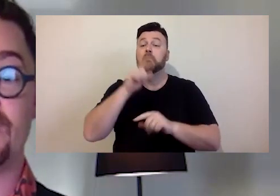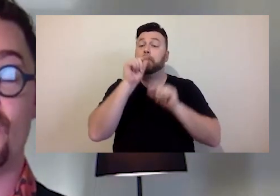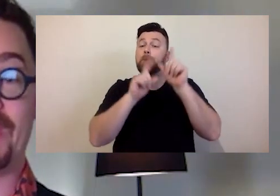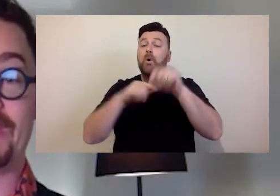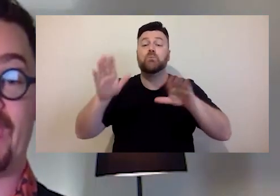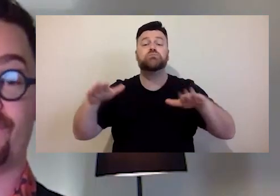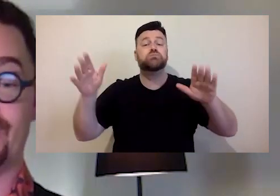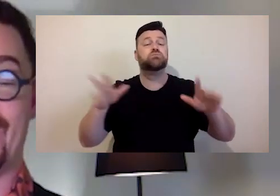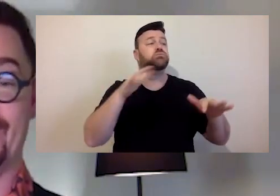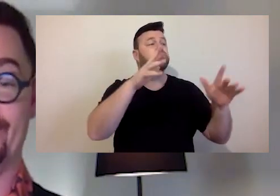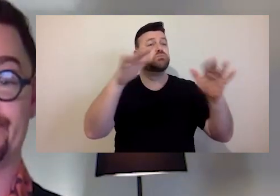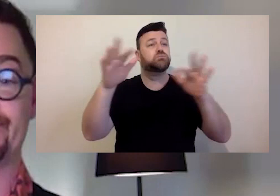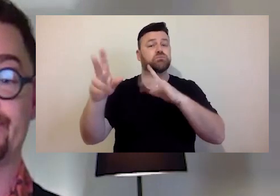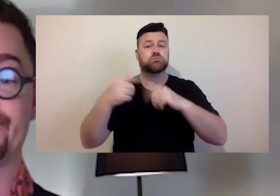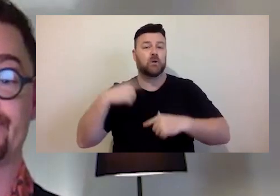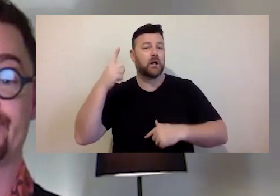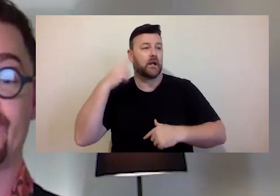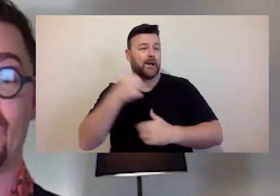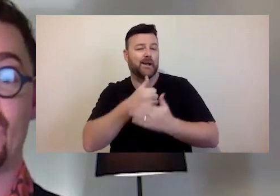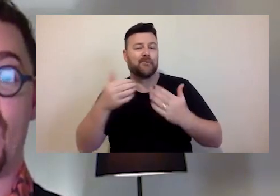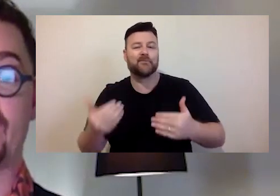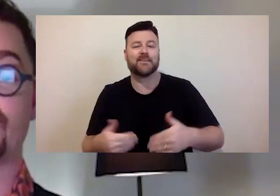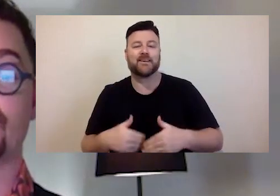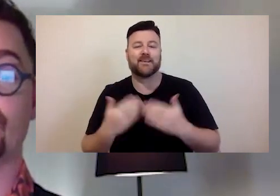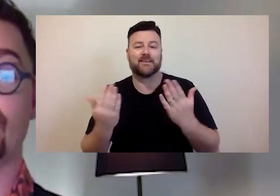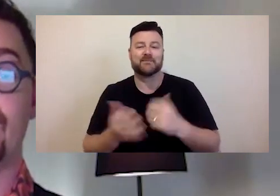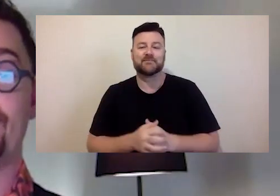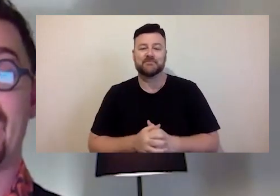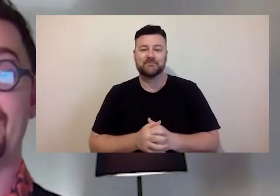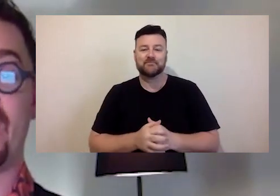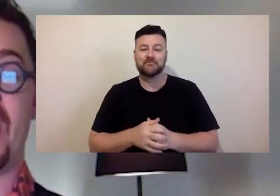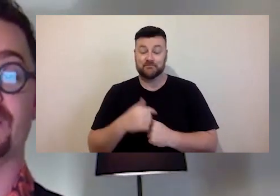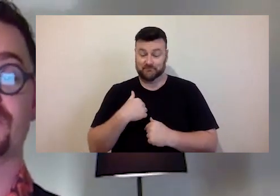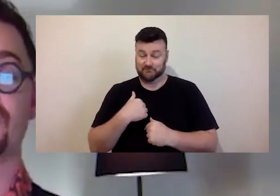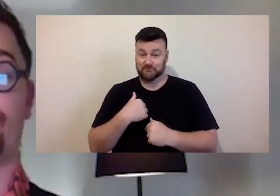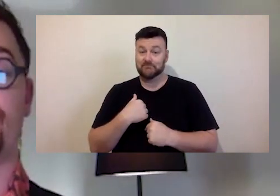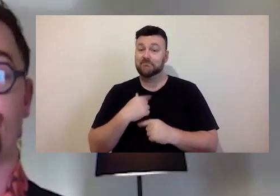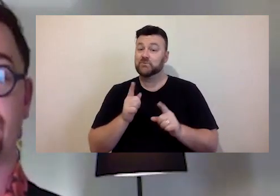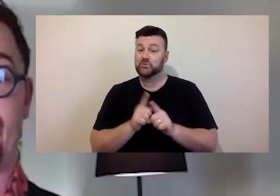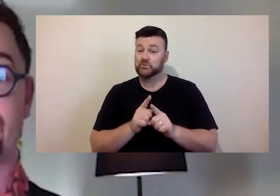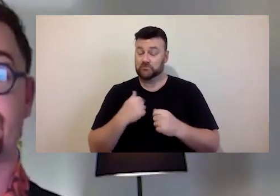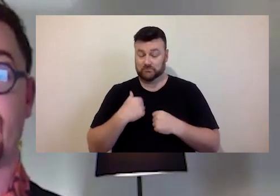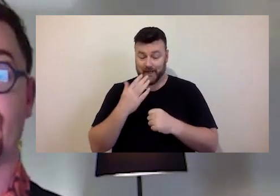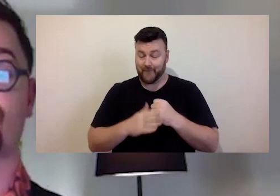me awake every day. I too pay my unstoppable respects to the country